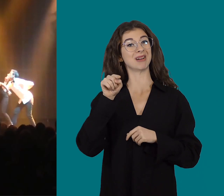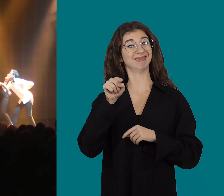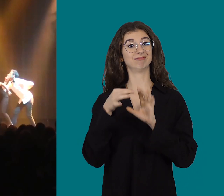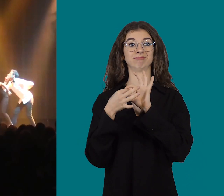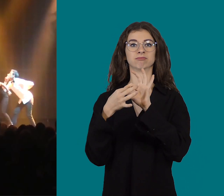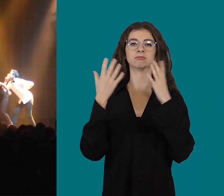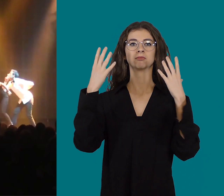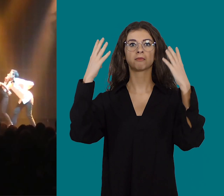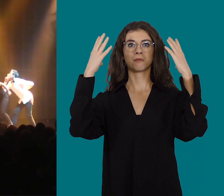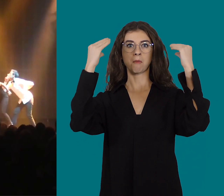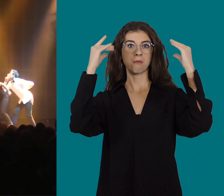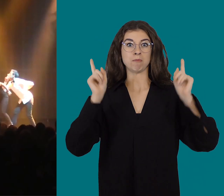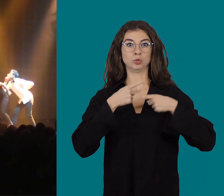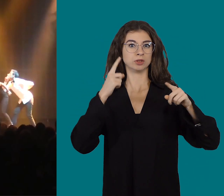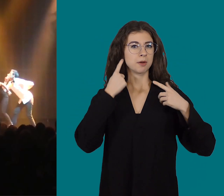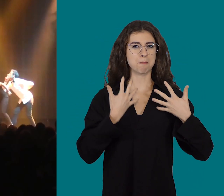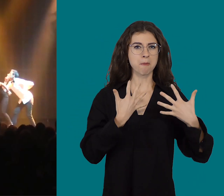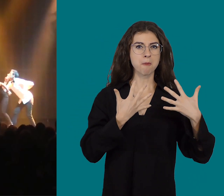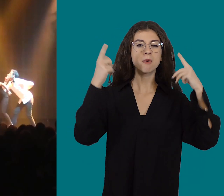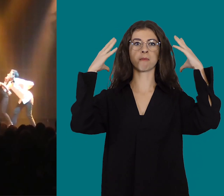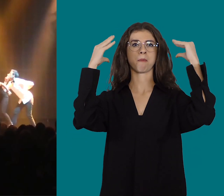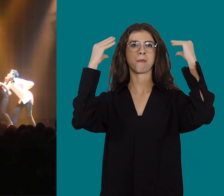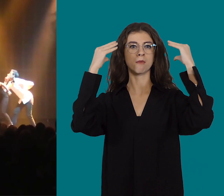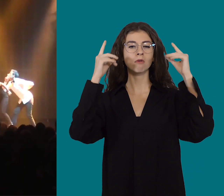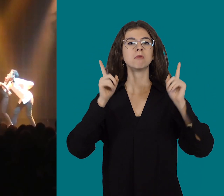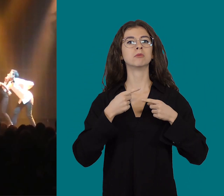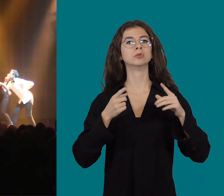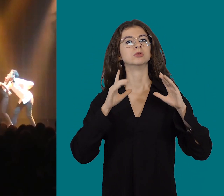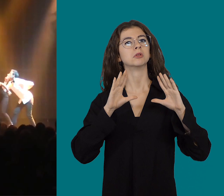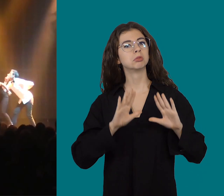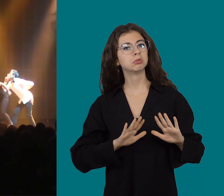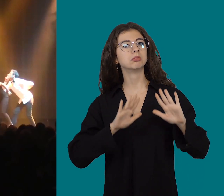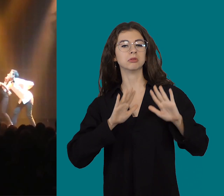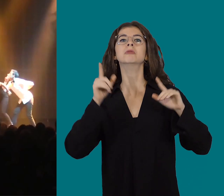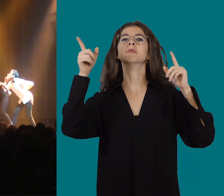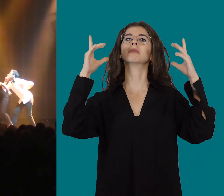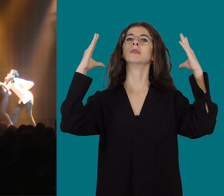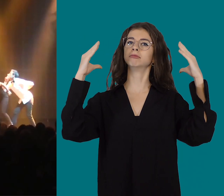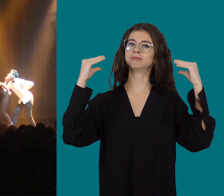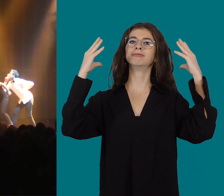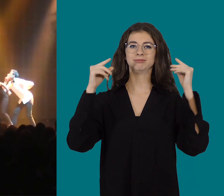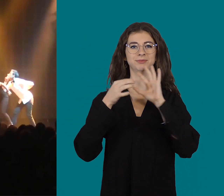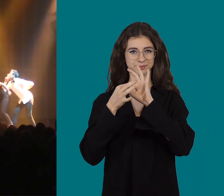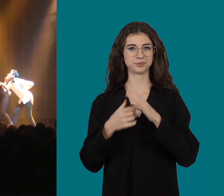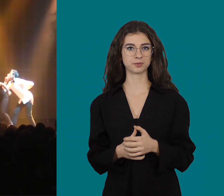and emits different lights depending on the intensity of the music.